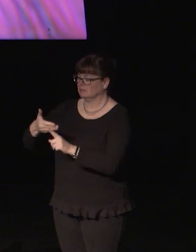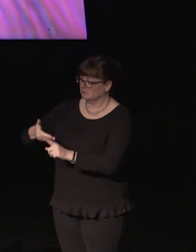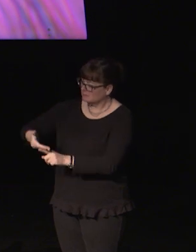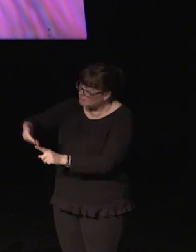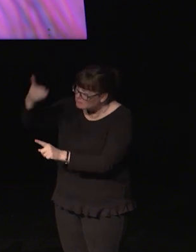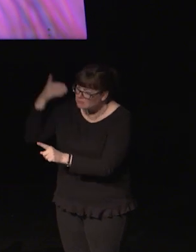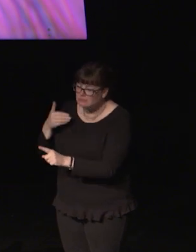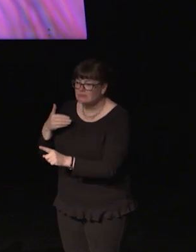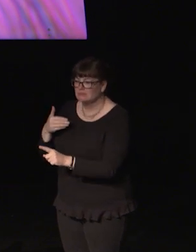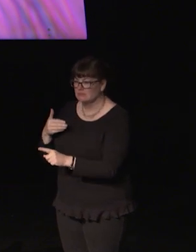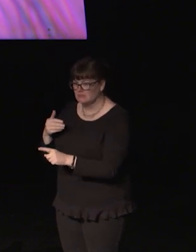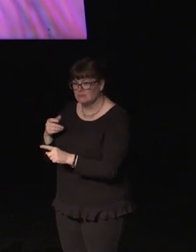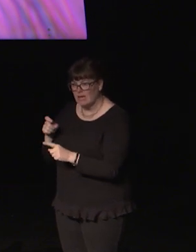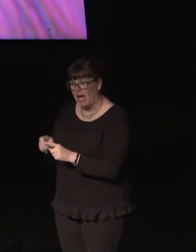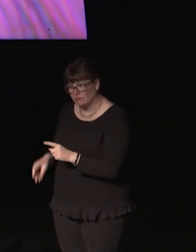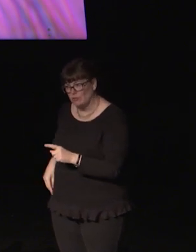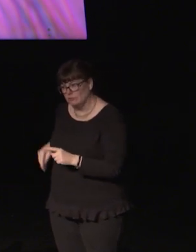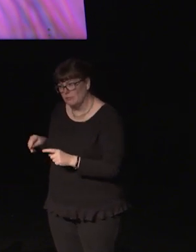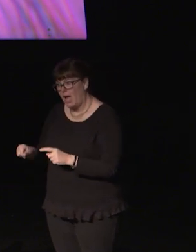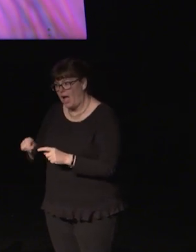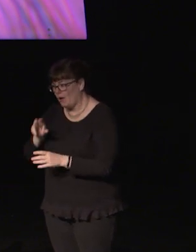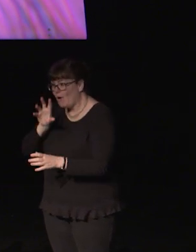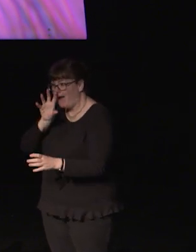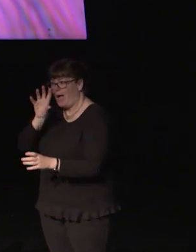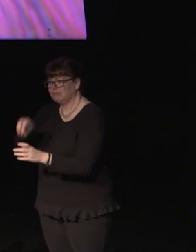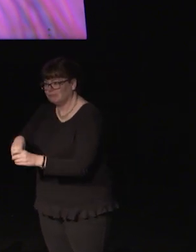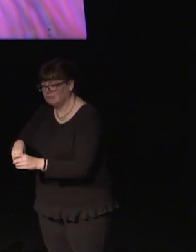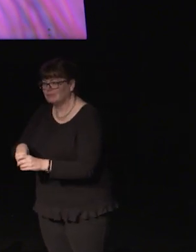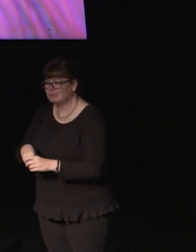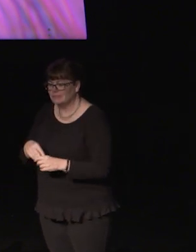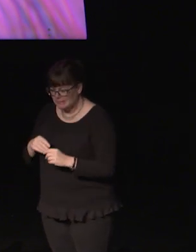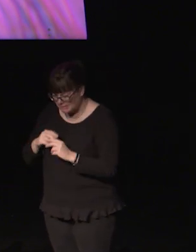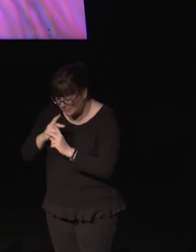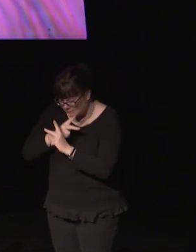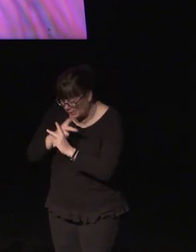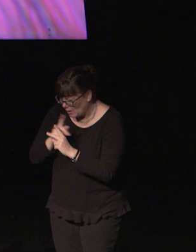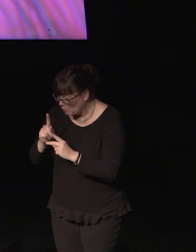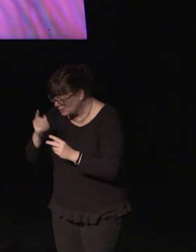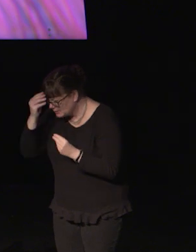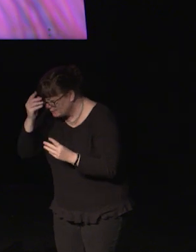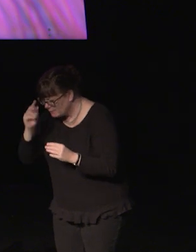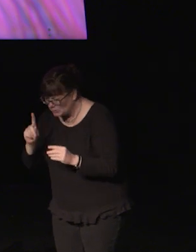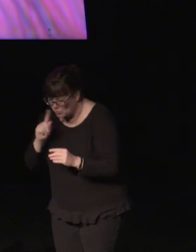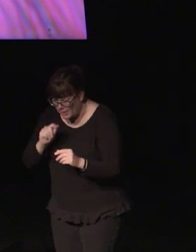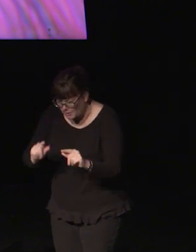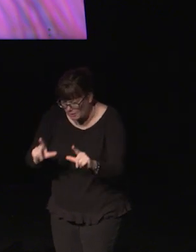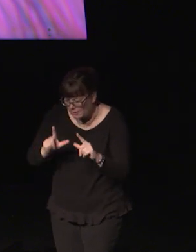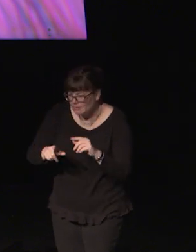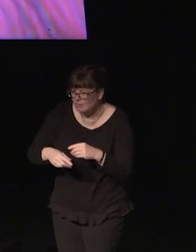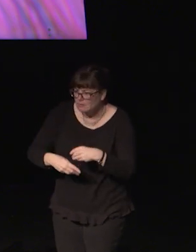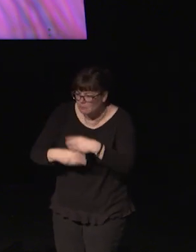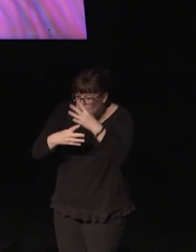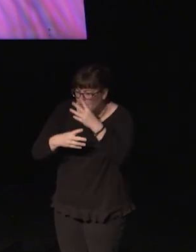before I'm actually able to jump in. It's as we said, being able to find that information up beforehand. -Yes. Sure, that can be like...